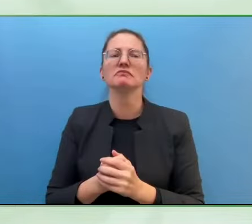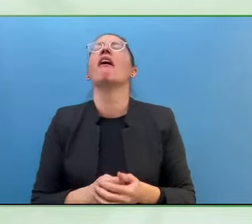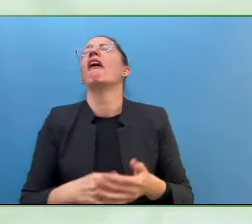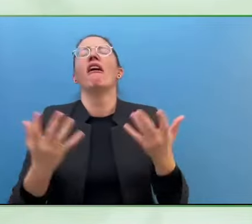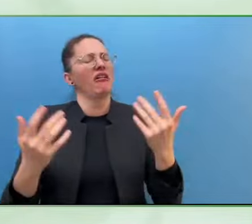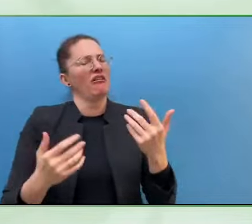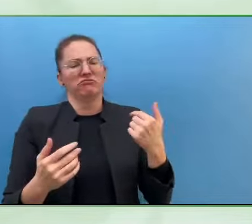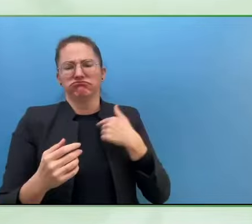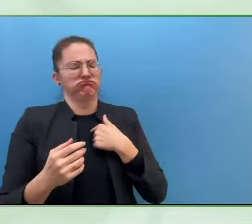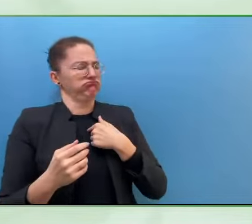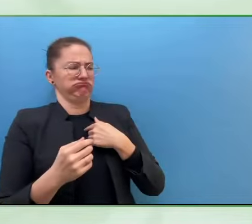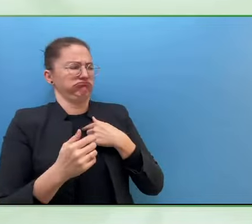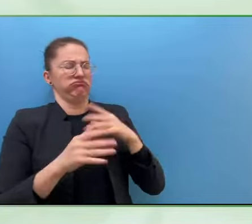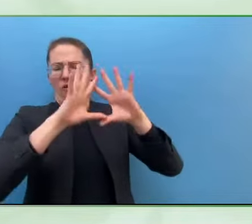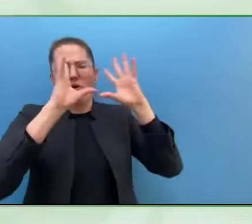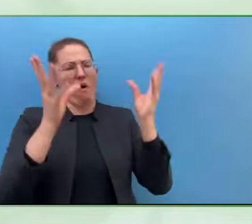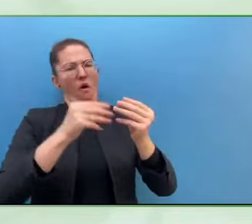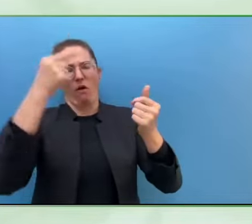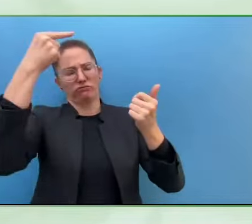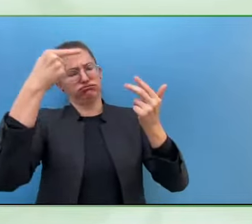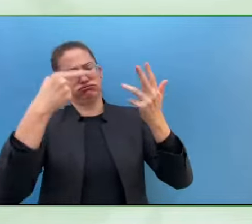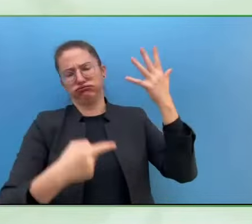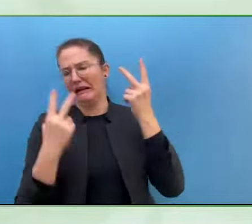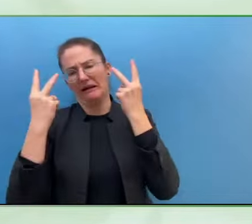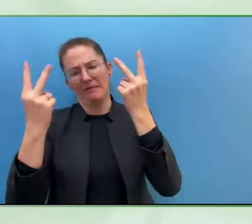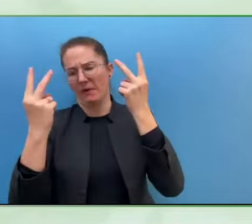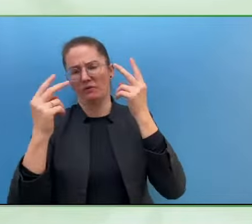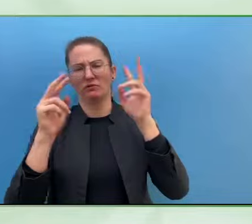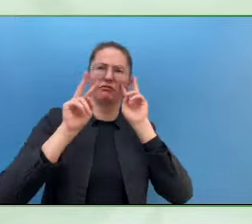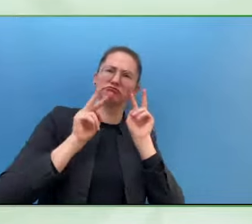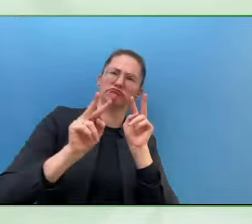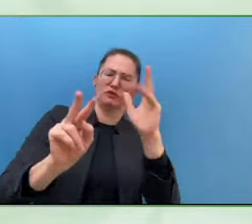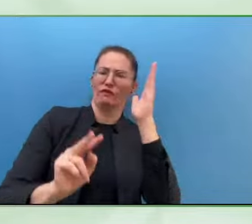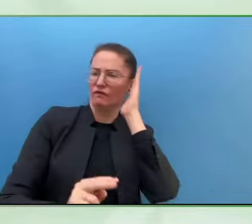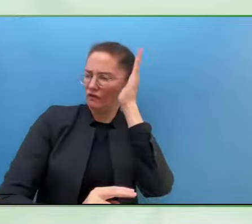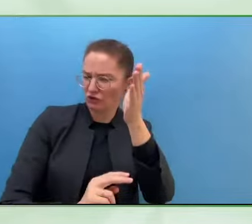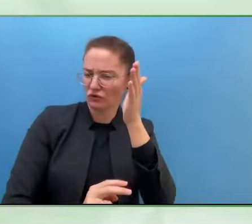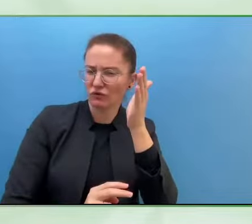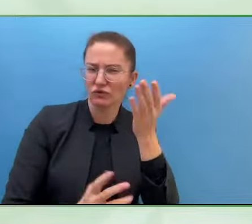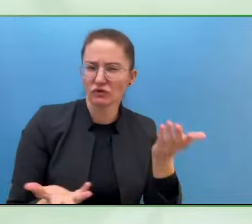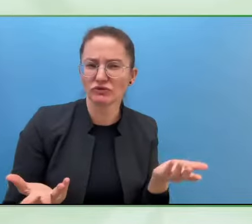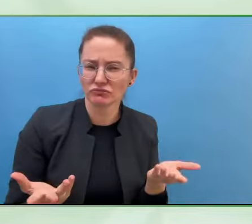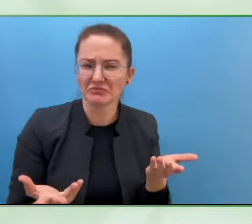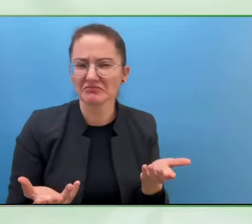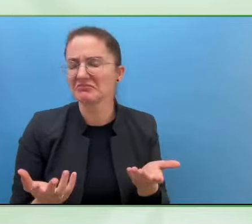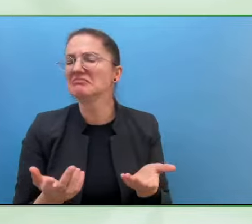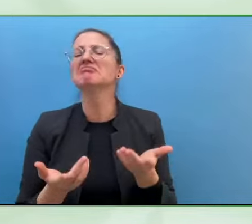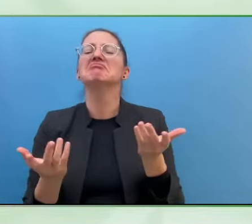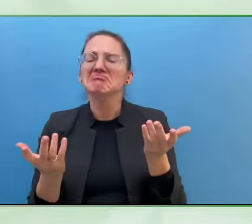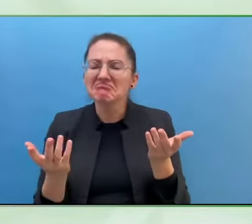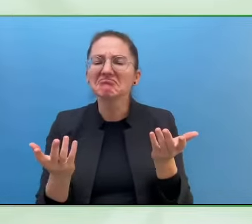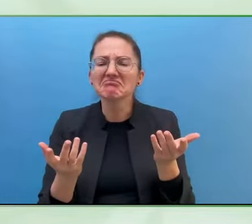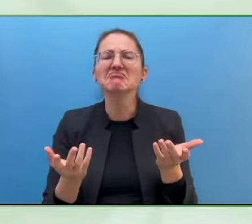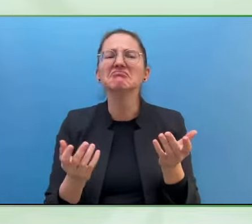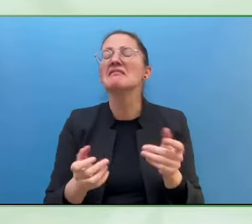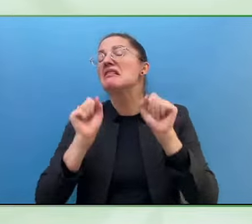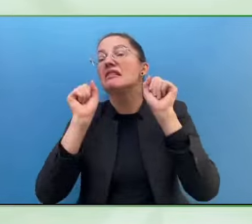To bring on board from different levels or people and all customers who want to do anything